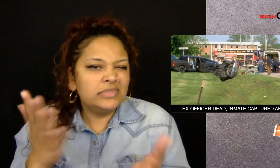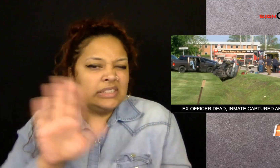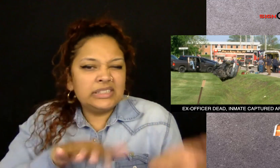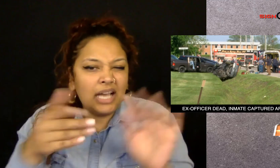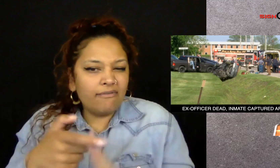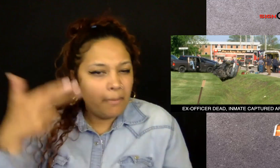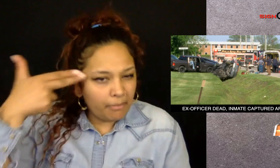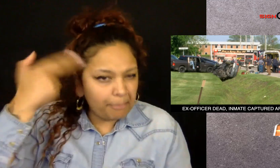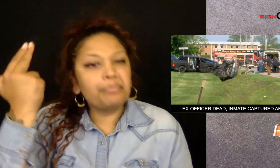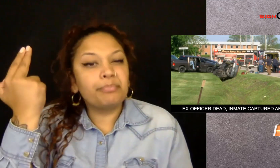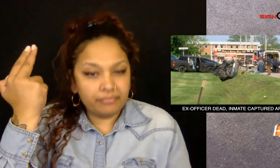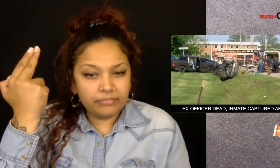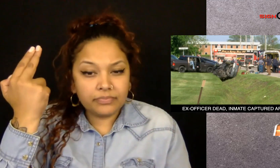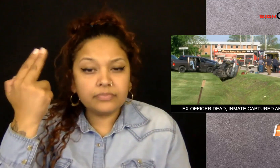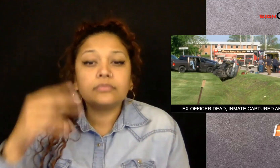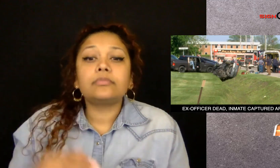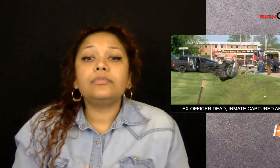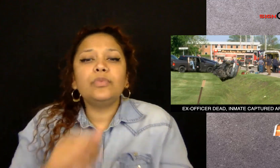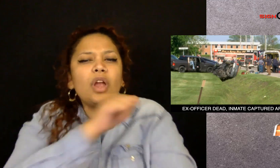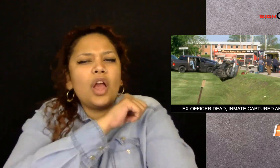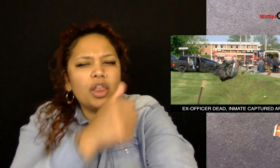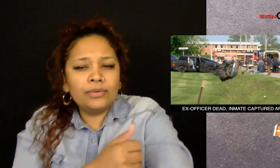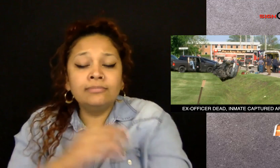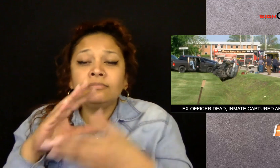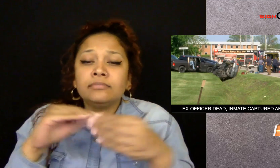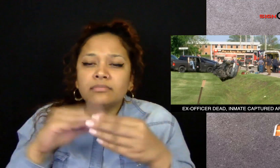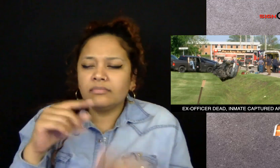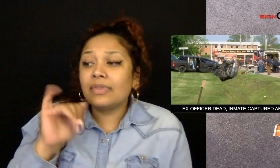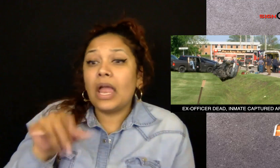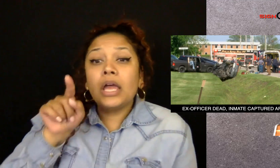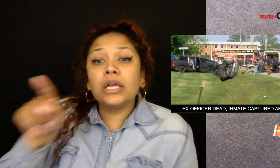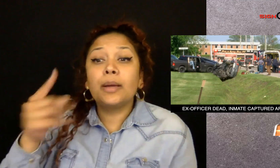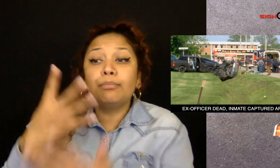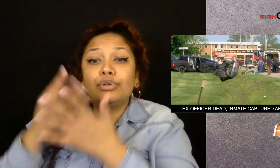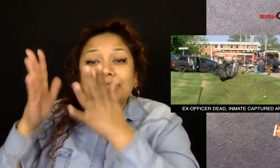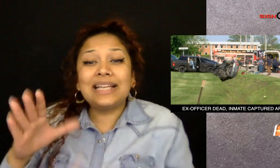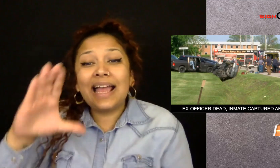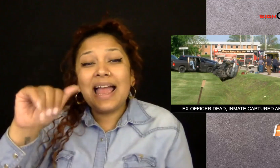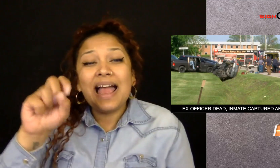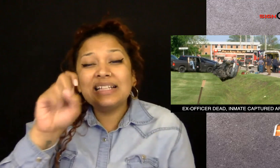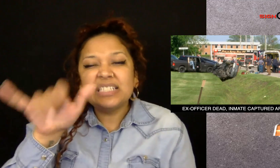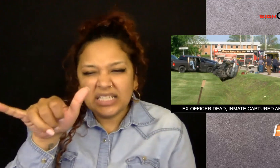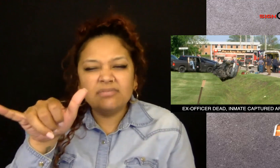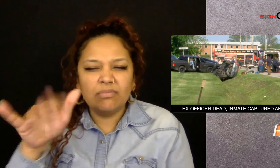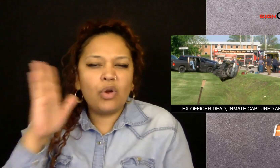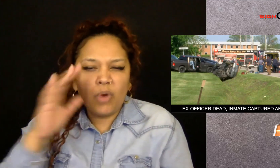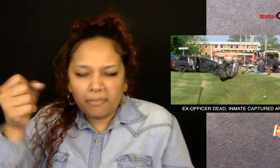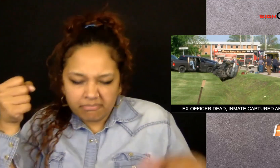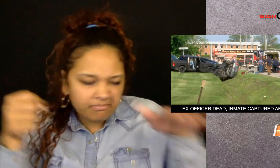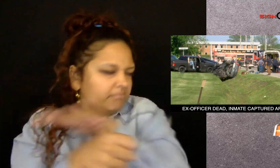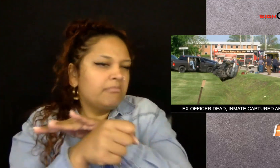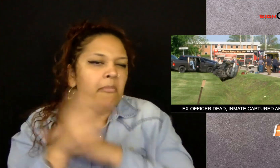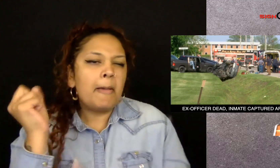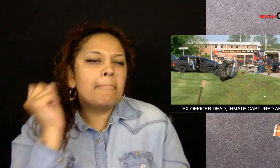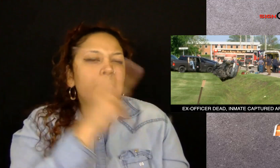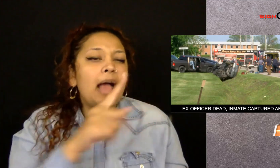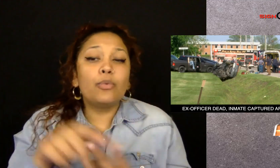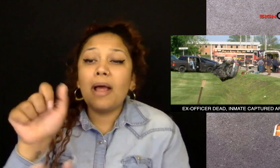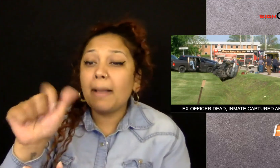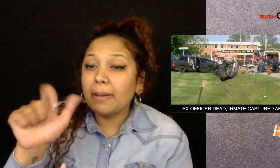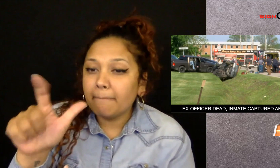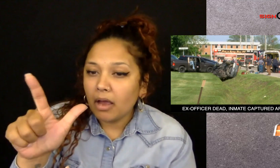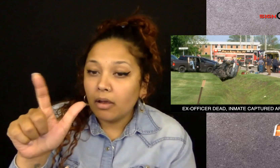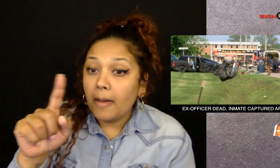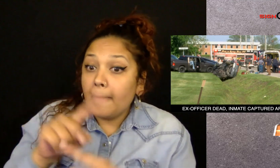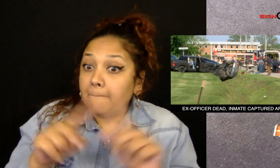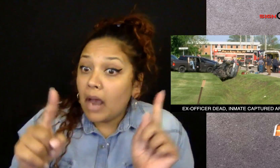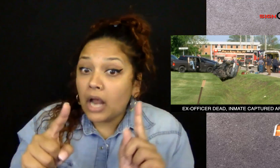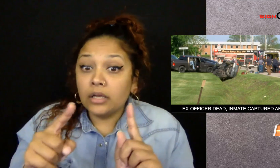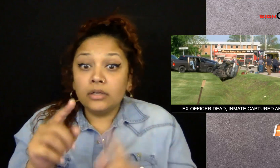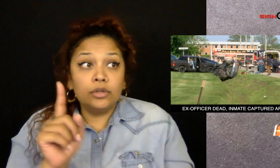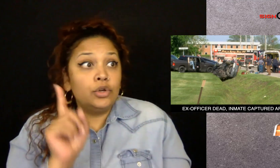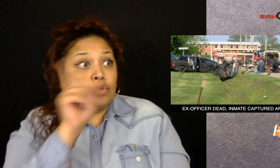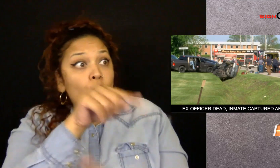from a gunshot wound to the head Casey immediately announced Vicky shot herself and that he didn't